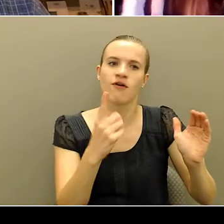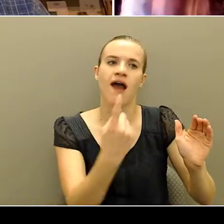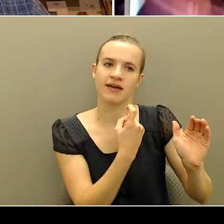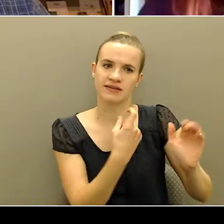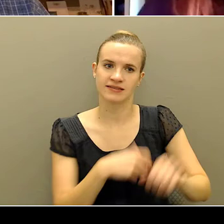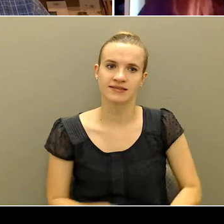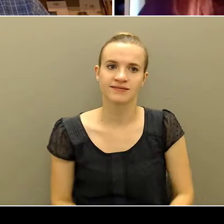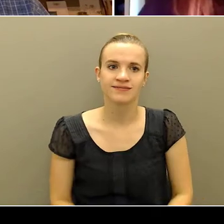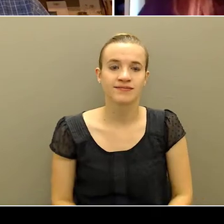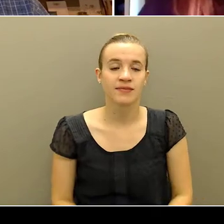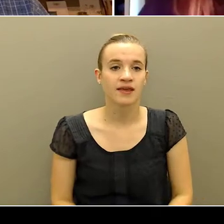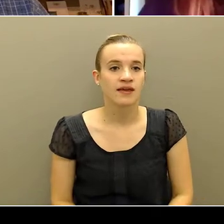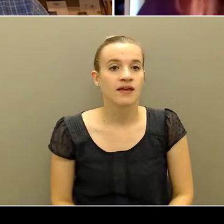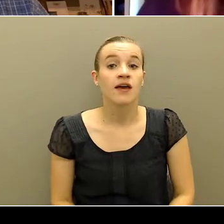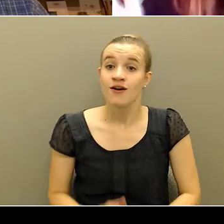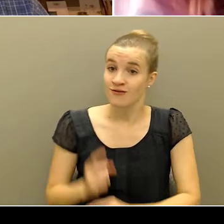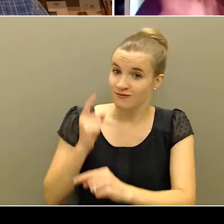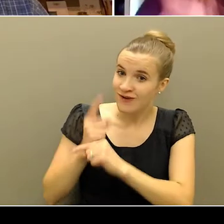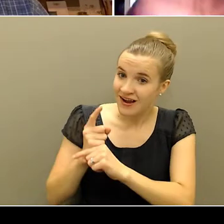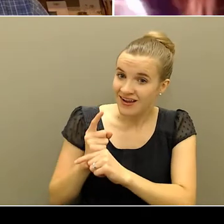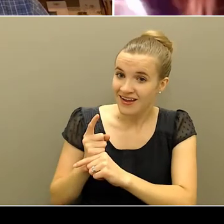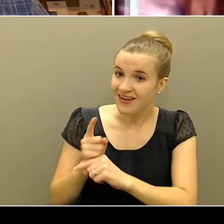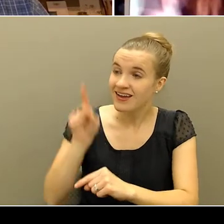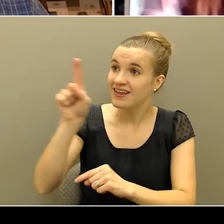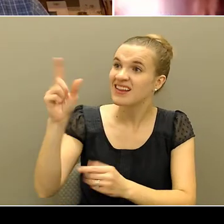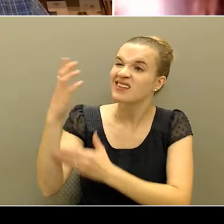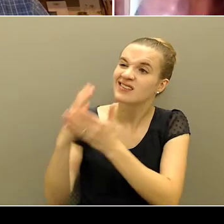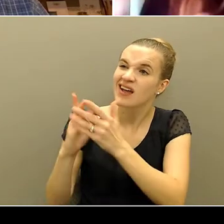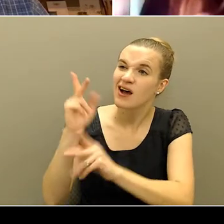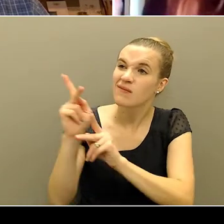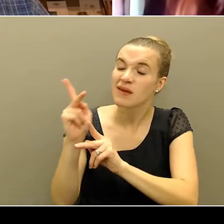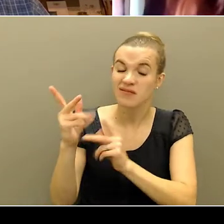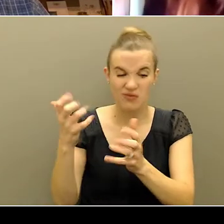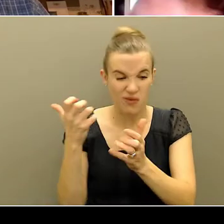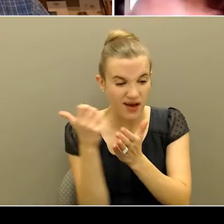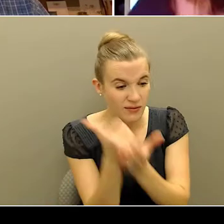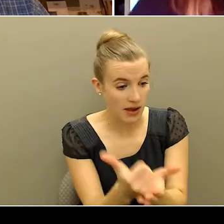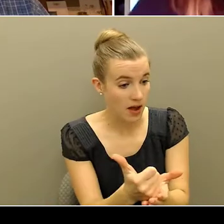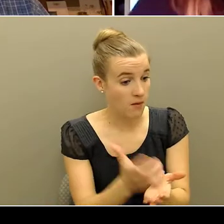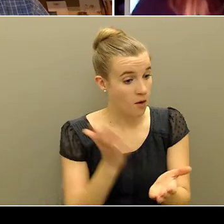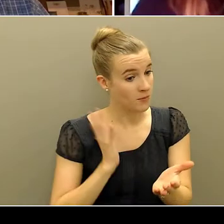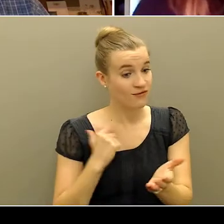you know, for what works for one person is not going to work for every single